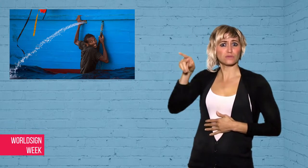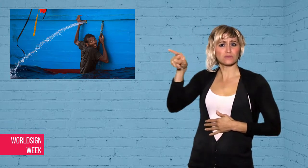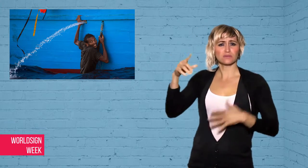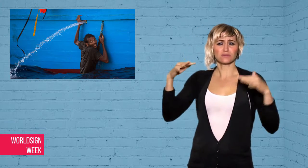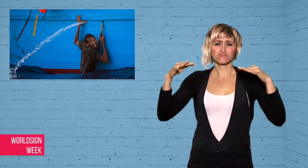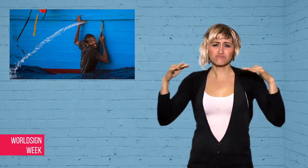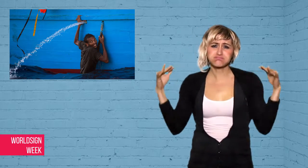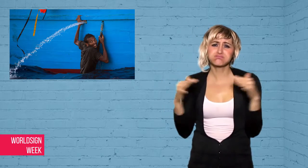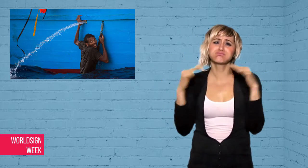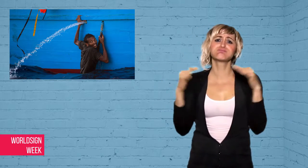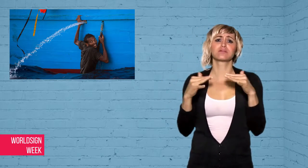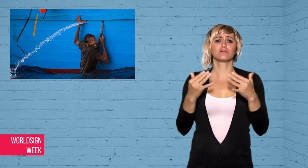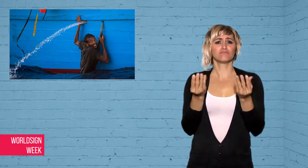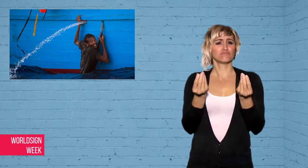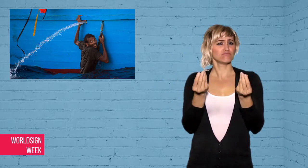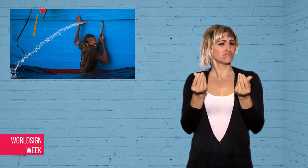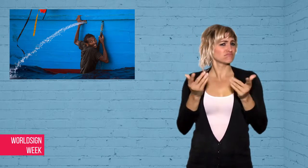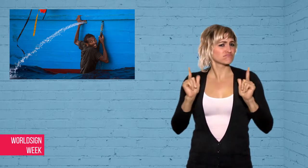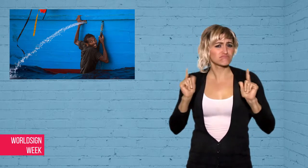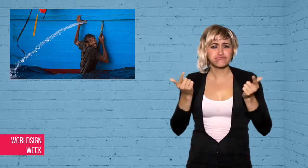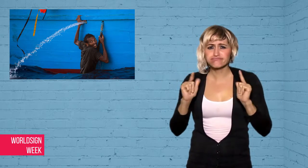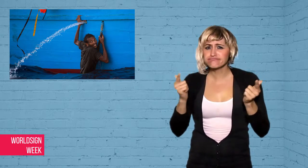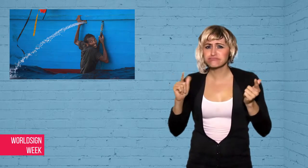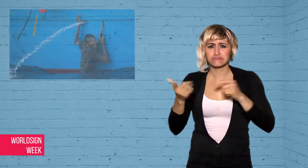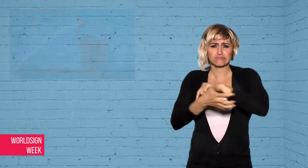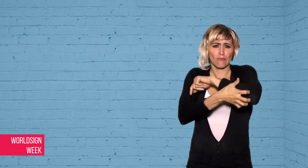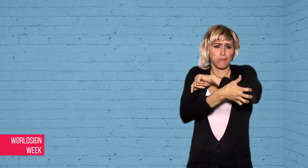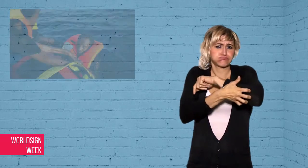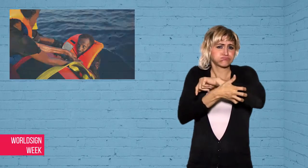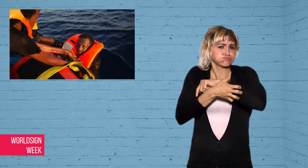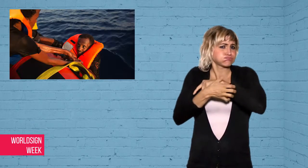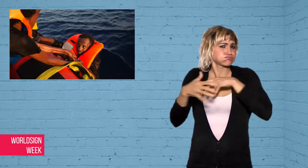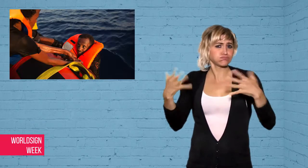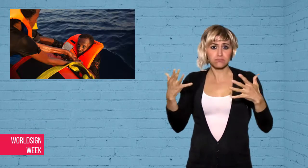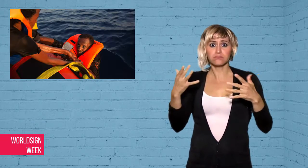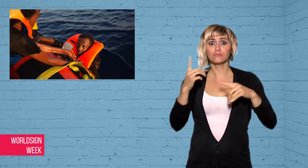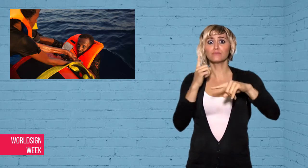poverty and human trafficking.